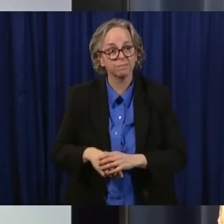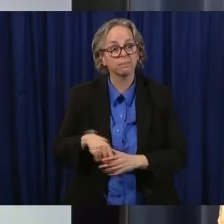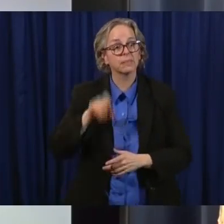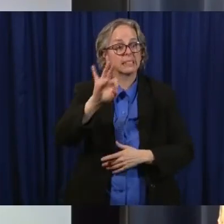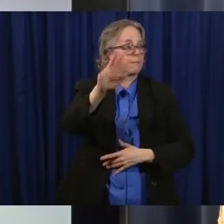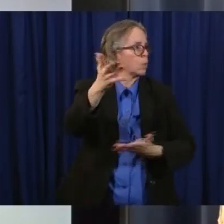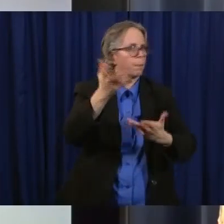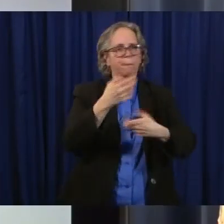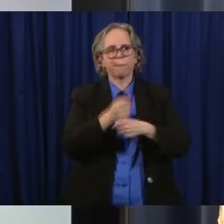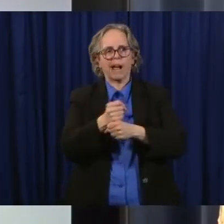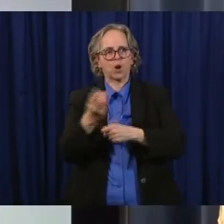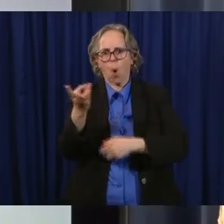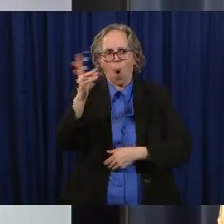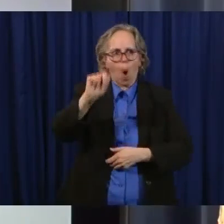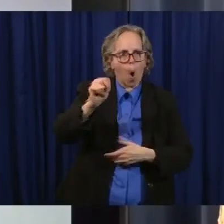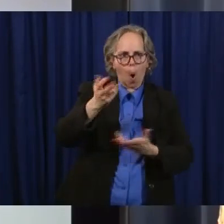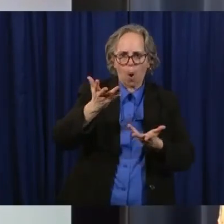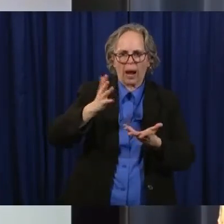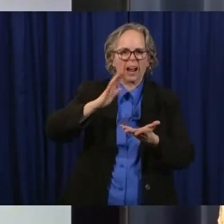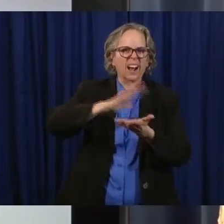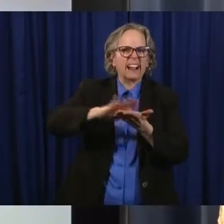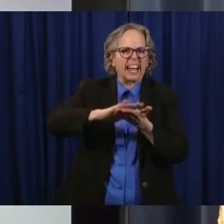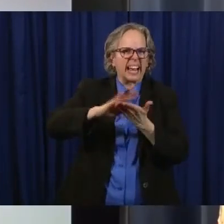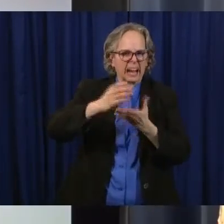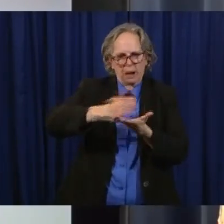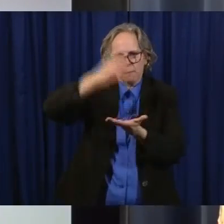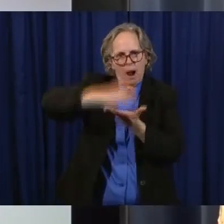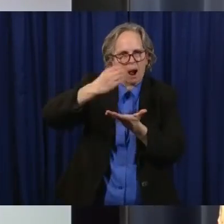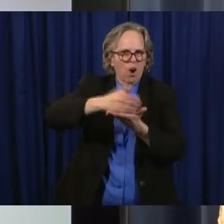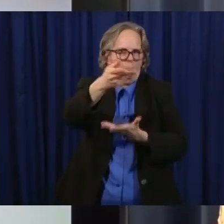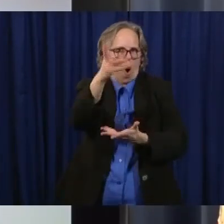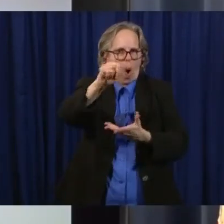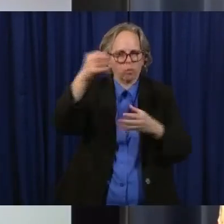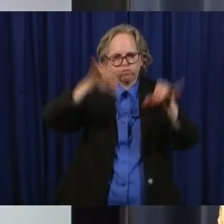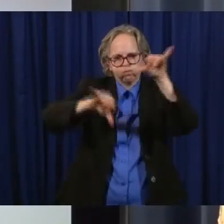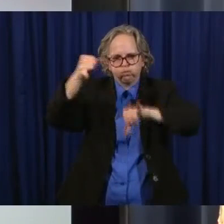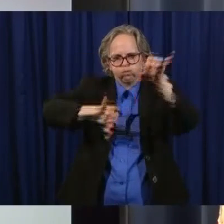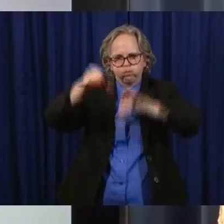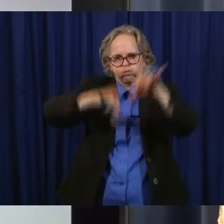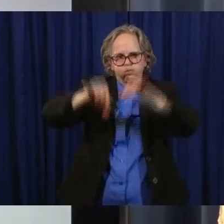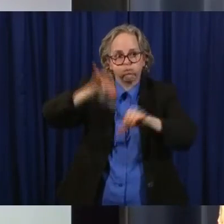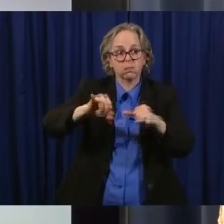FOLLOW THE INSTRUCTIONS. IF YOU ARE USING YOUR OWN